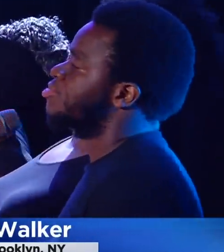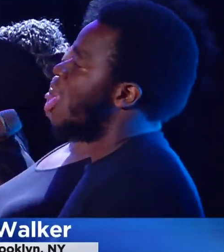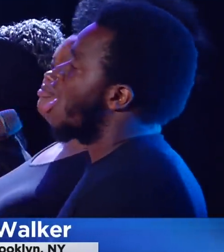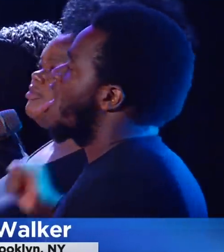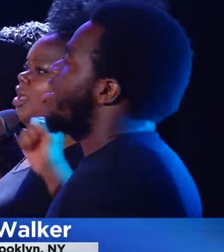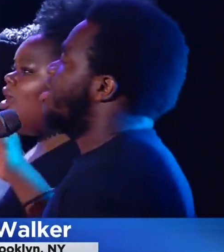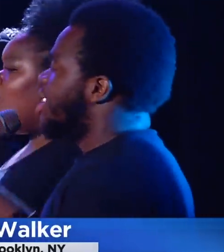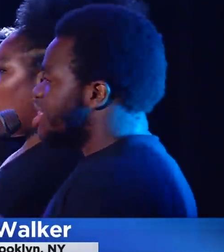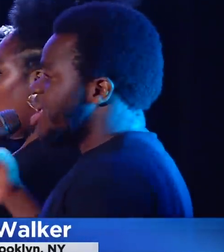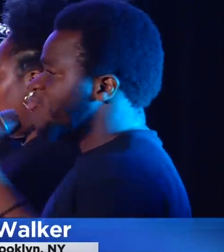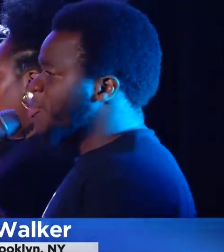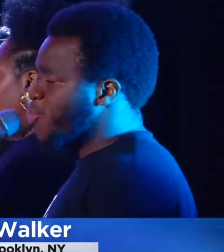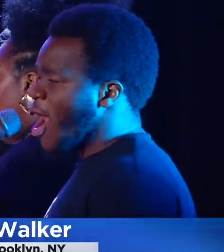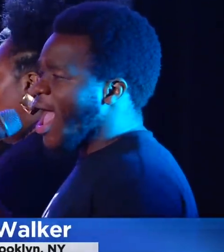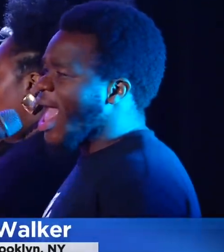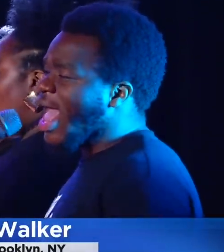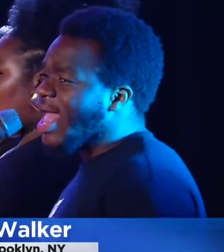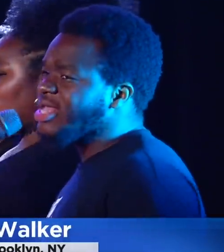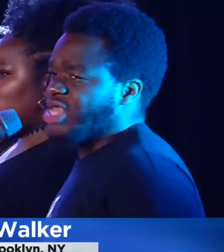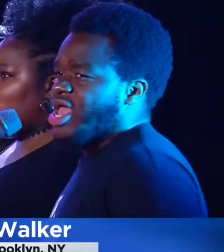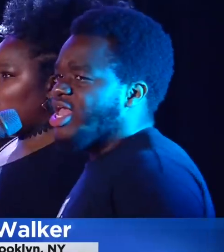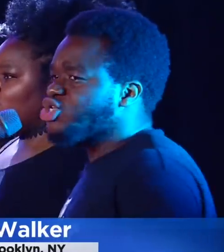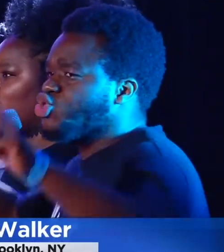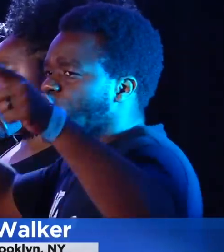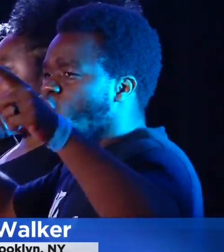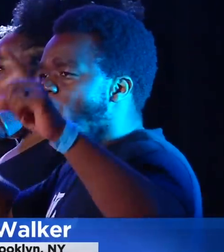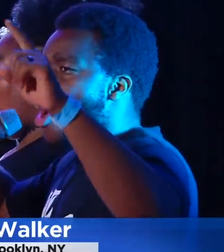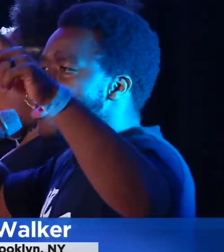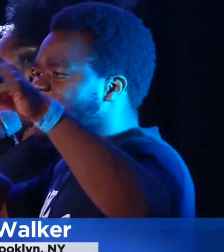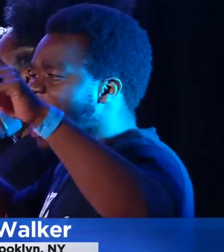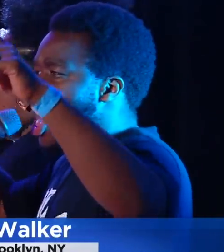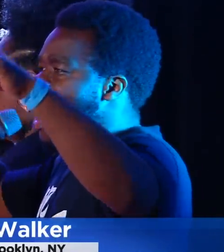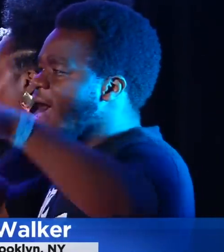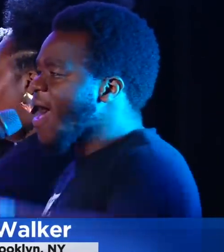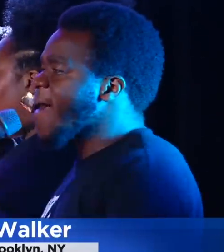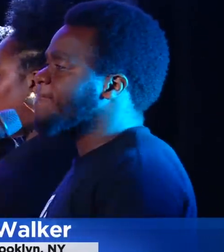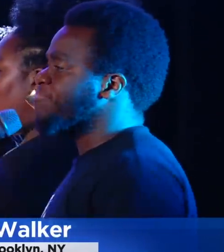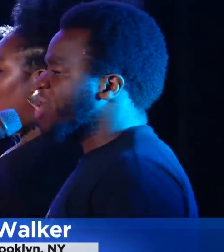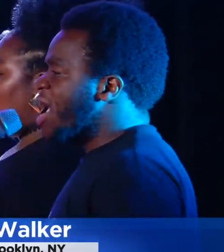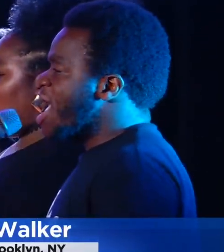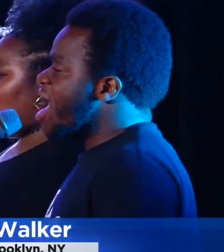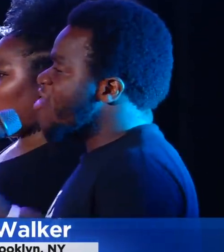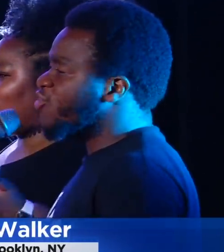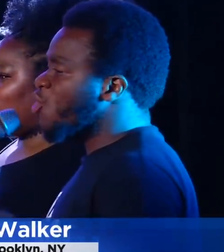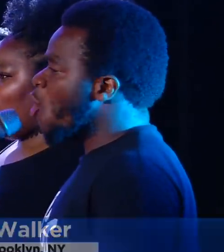GLORY HALLELUJAH TO OUR GOD. EVERY PRAISE, EVERY PRAISE, IS TO OUR GOD. COME ON LET'S TAKE IT UP.